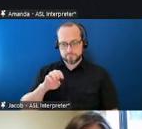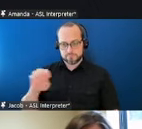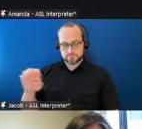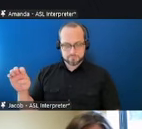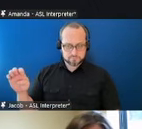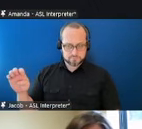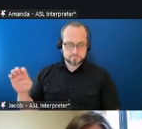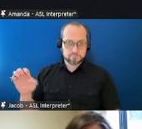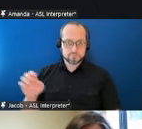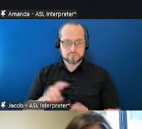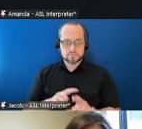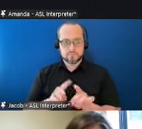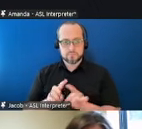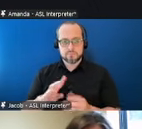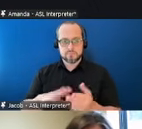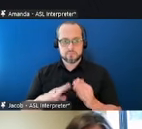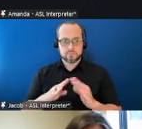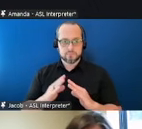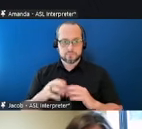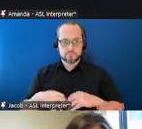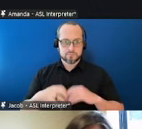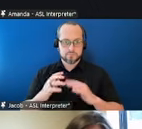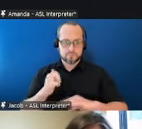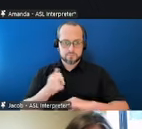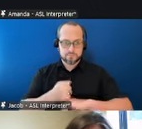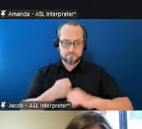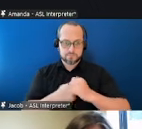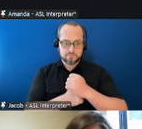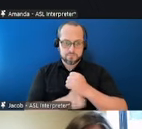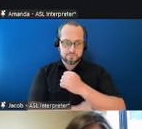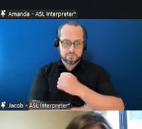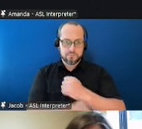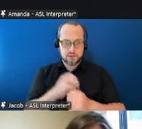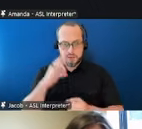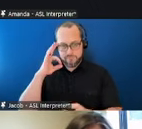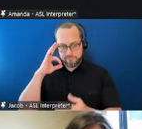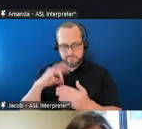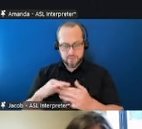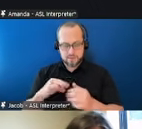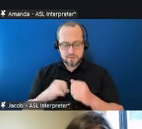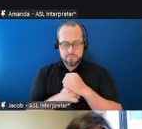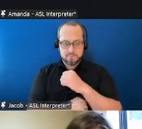um as well as community- based organizations and faith-based organizations. We feel like partnering